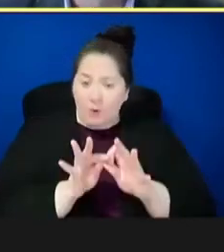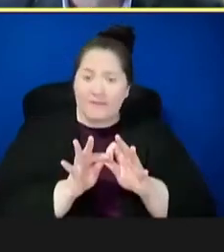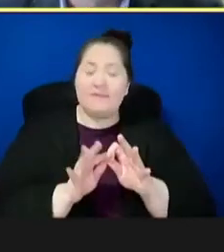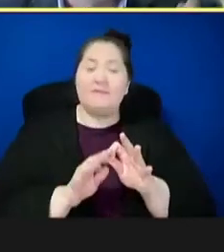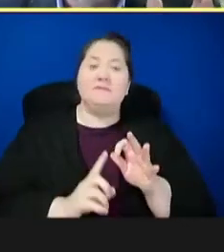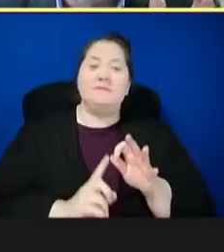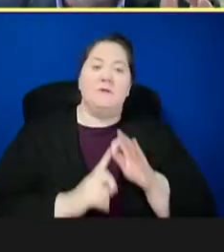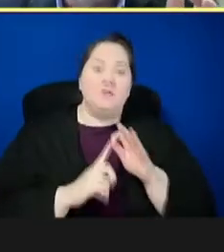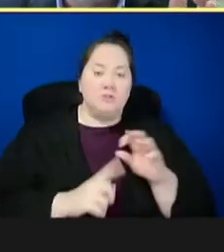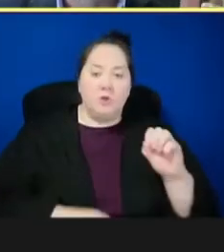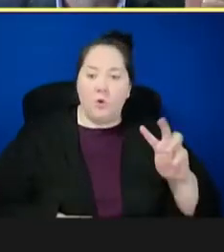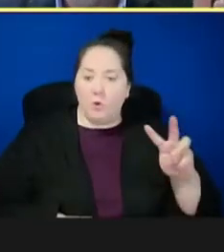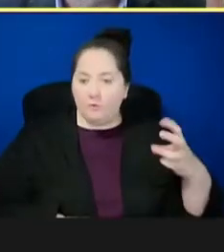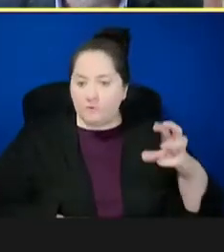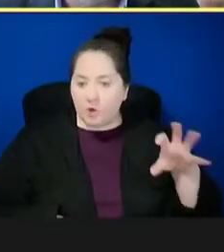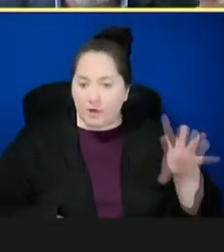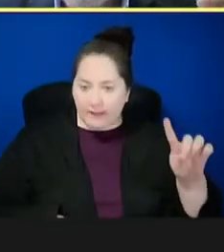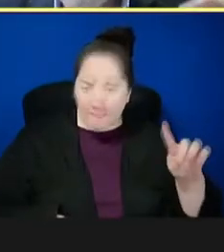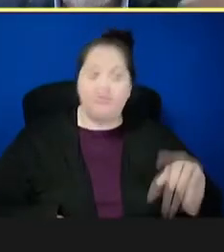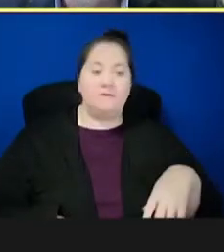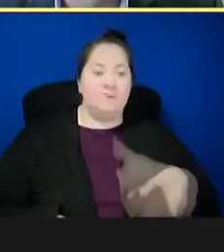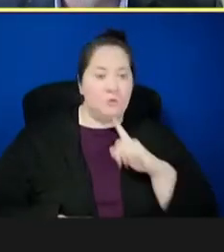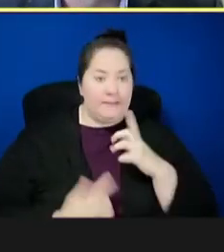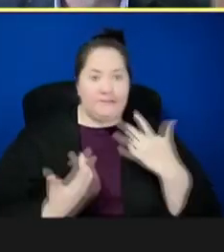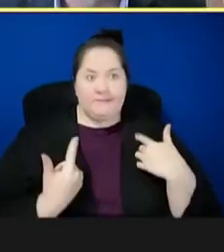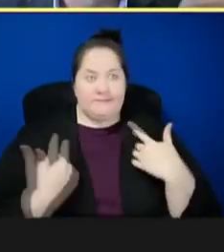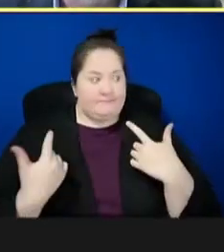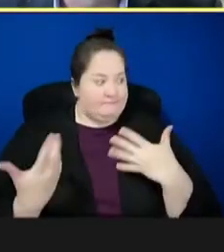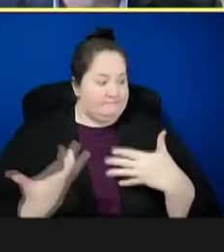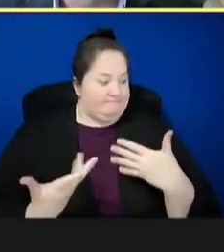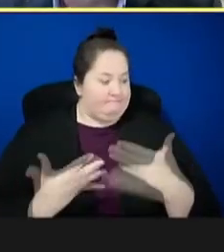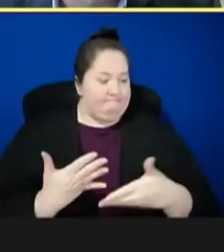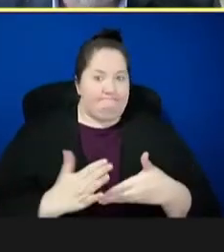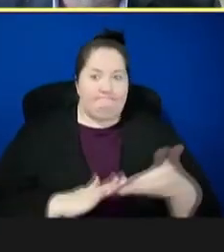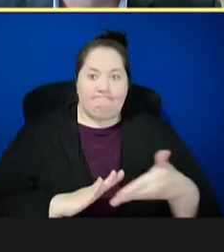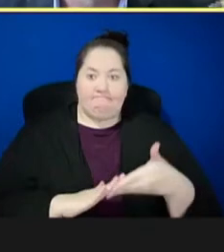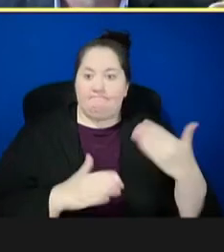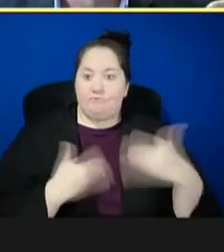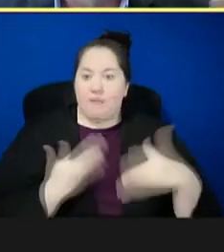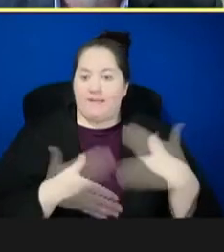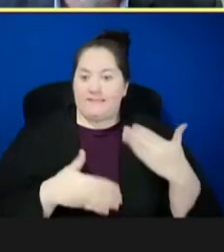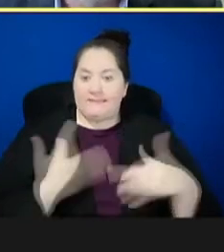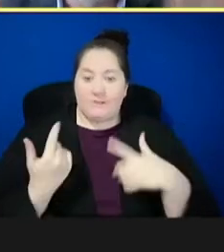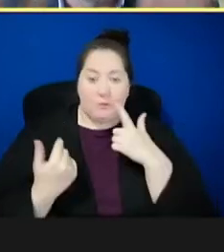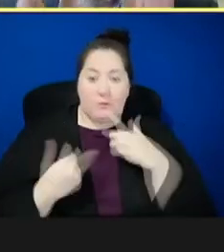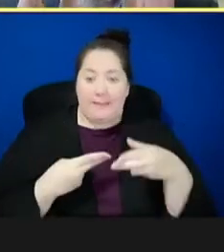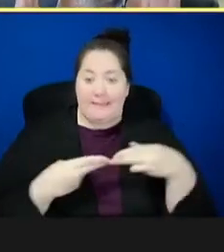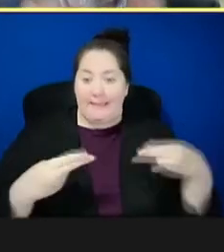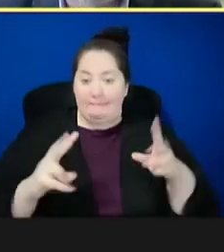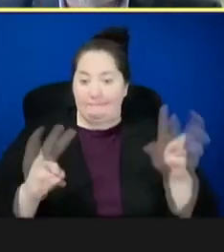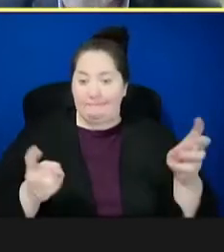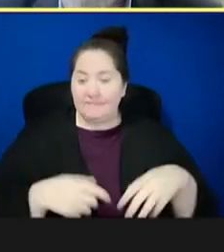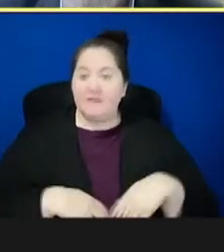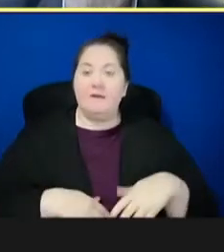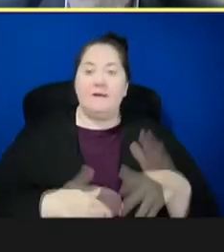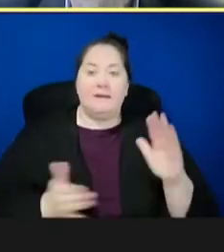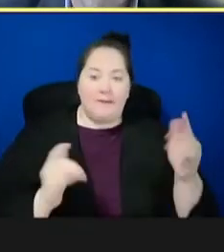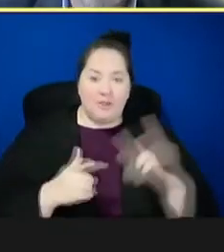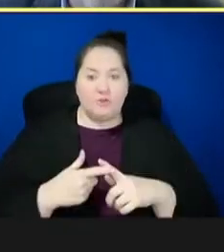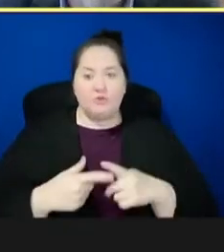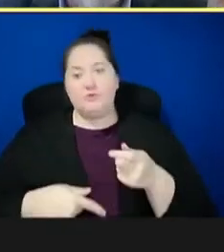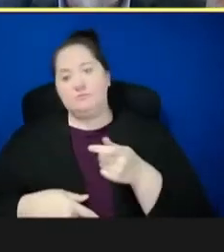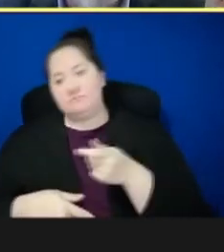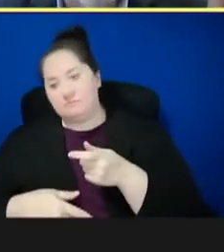you're really just executing process and red tape versus the science of the protocol and our primary